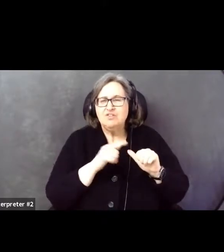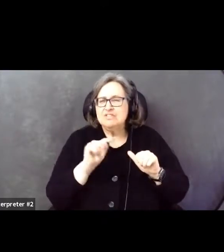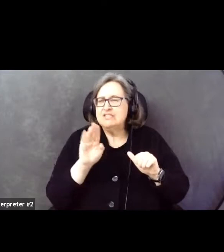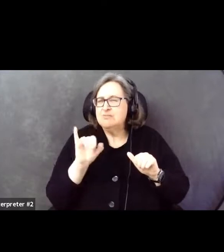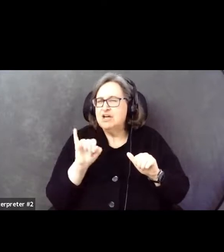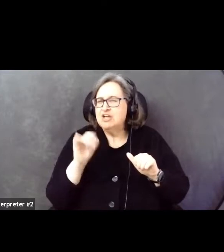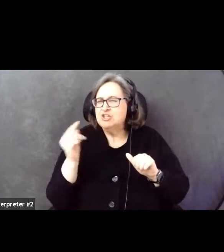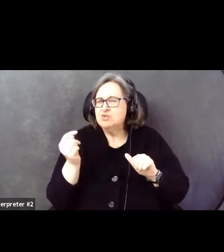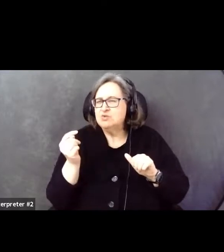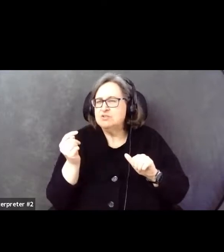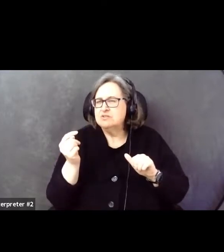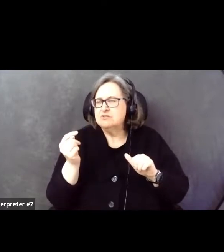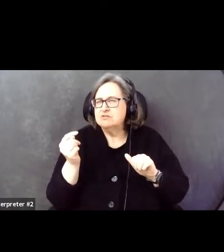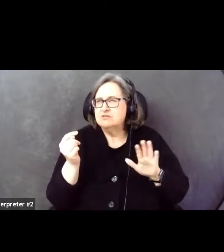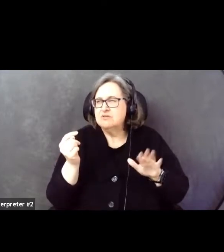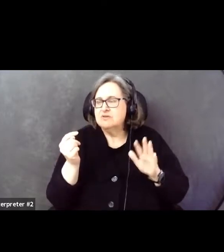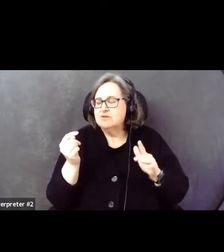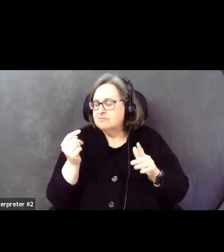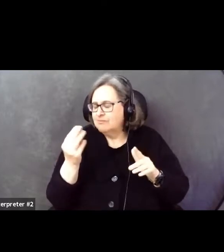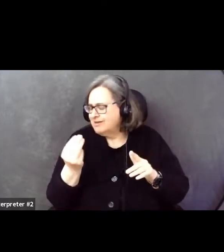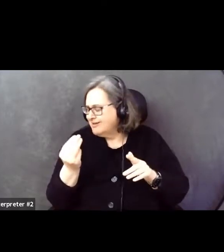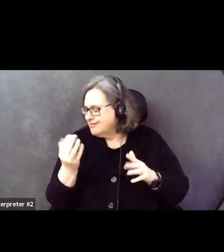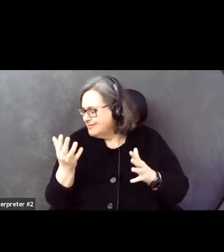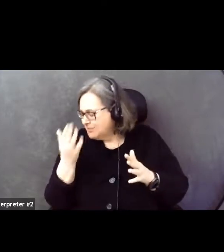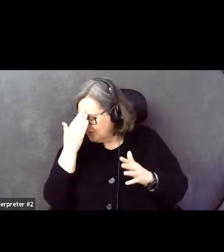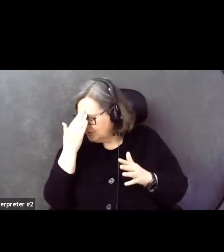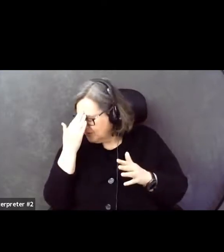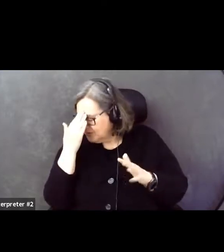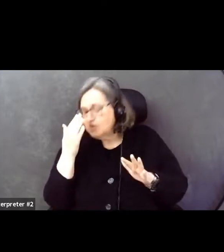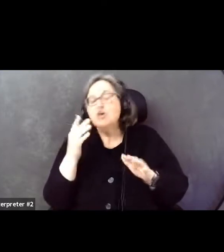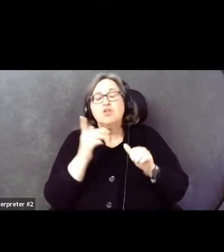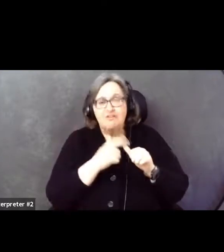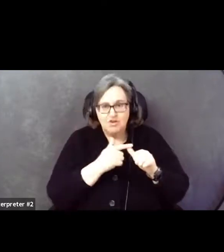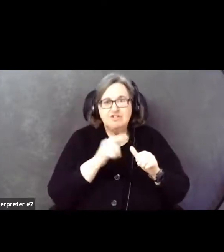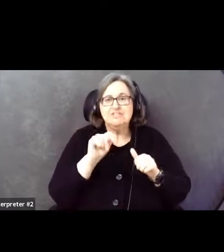Monday one -- I mean the first TBI Tuesday